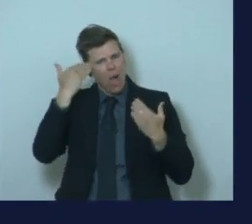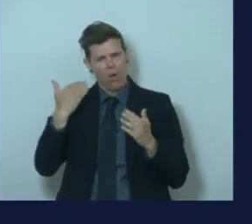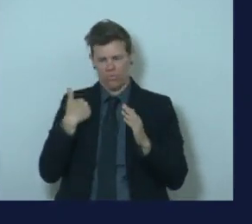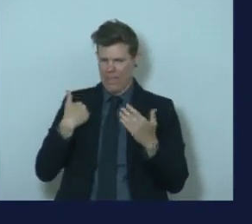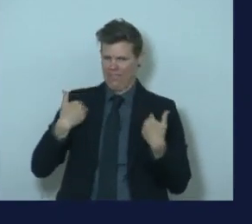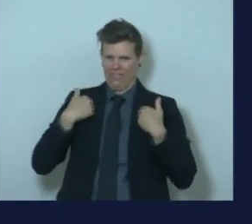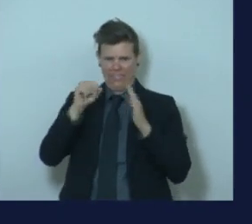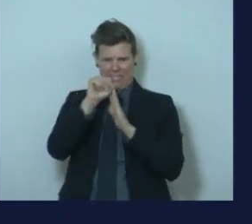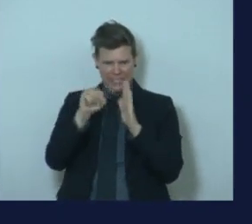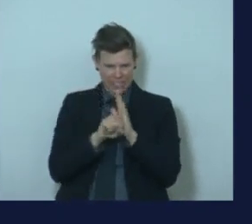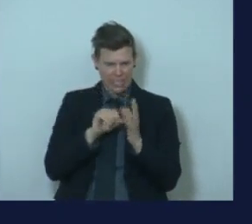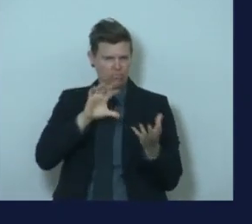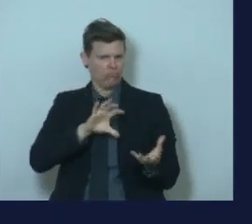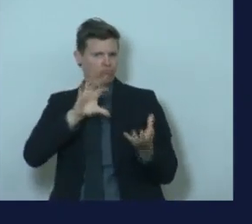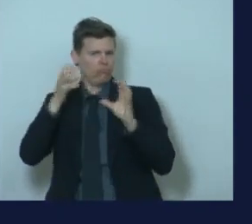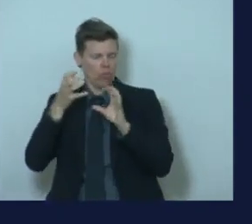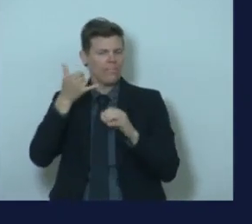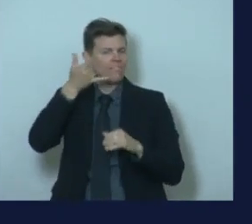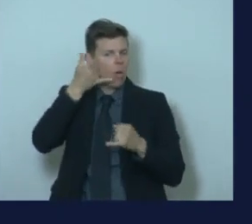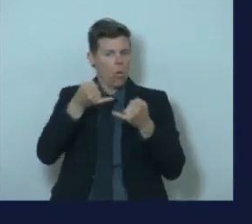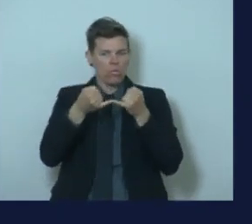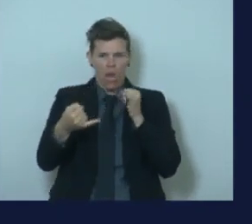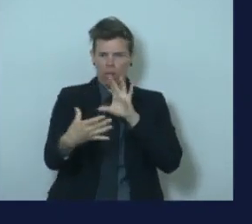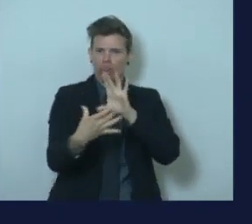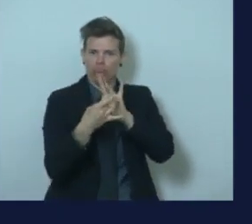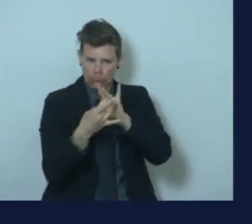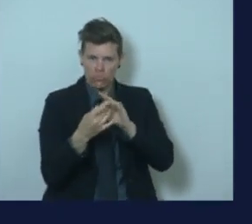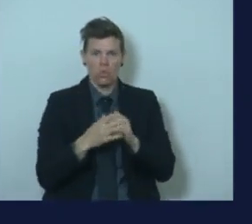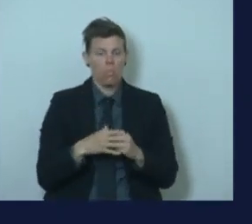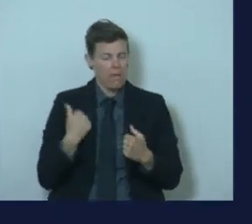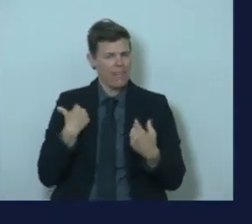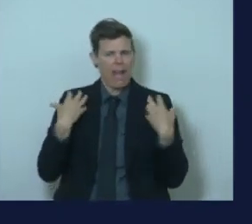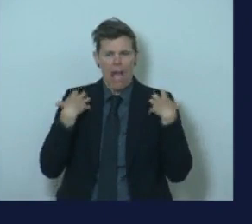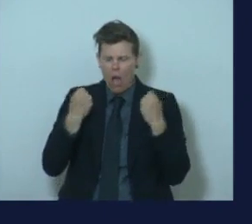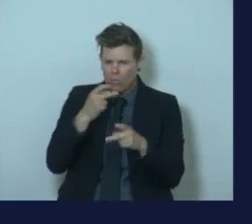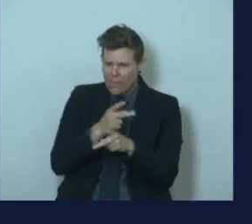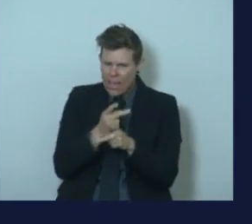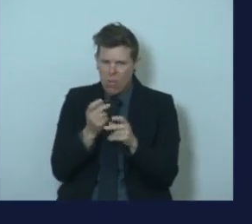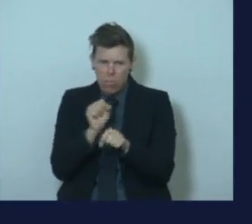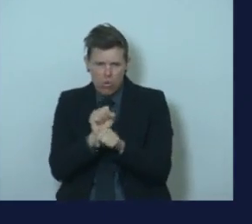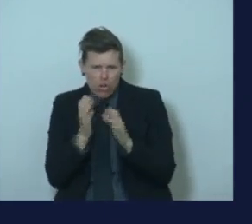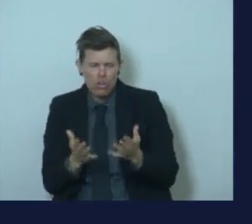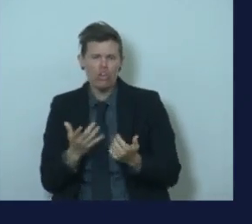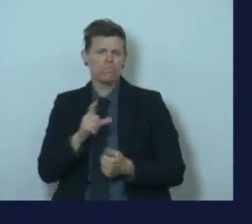WE WANT TO MAKE SURE THAT FOLKS KNOW THAT THERE IS A STATEWIDE CRISIS LINE.